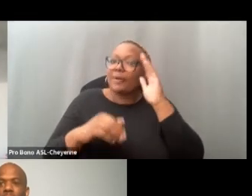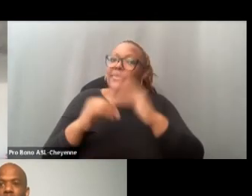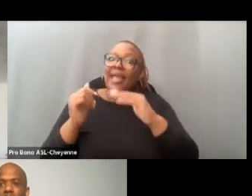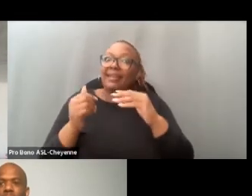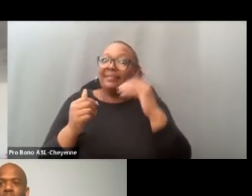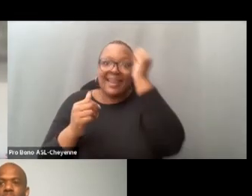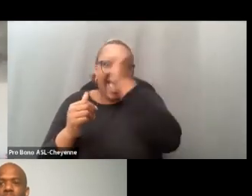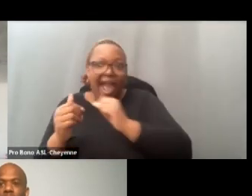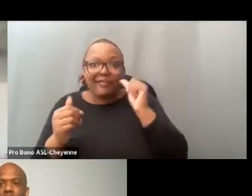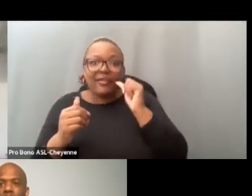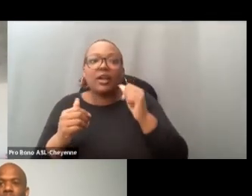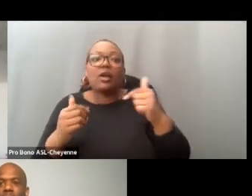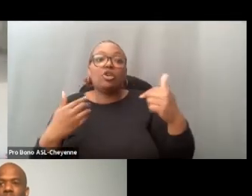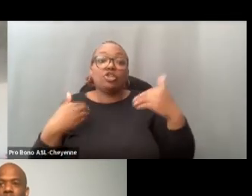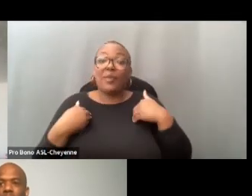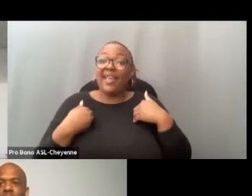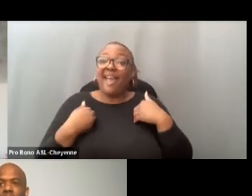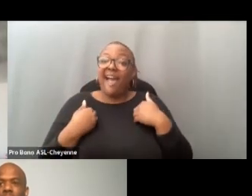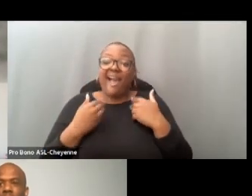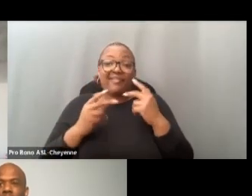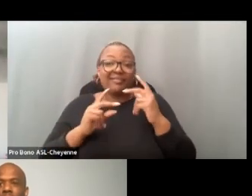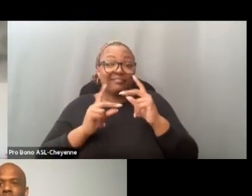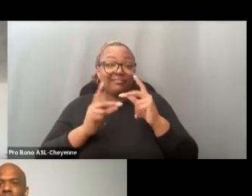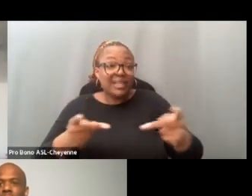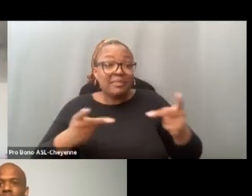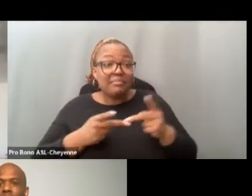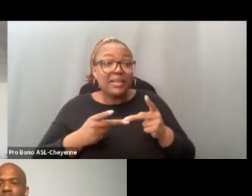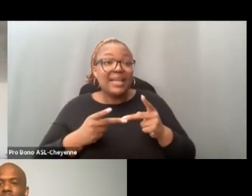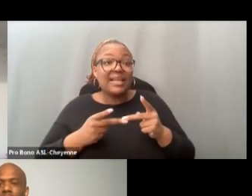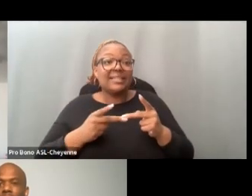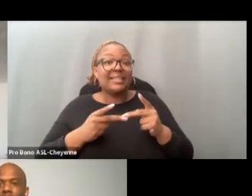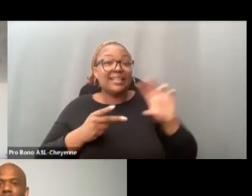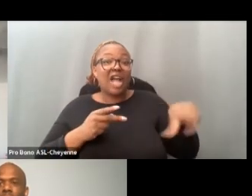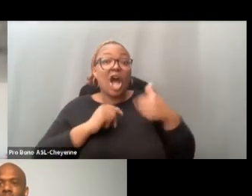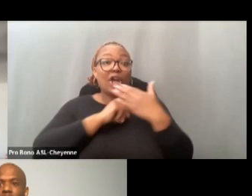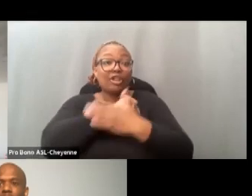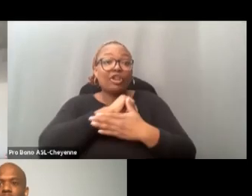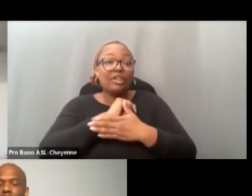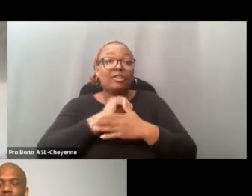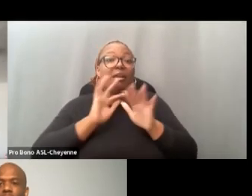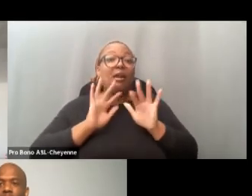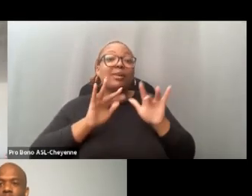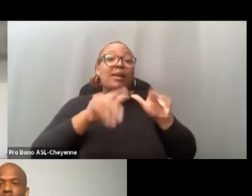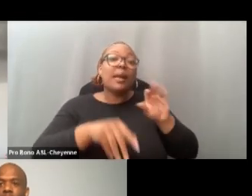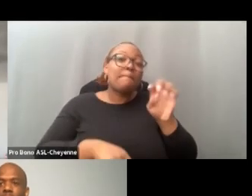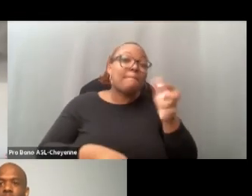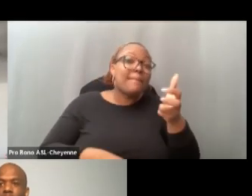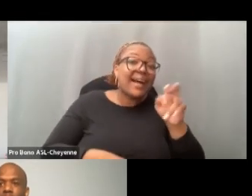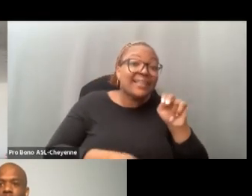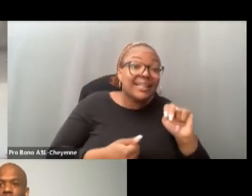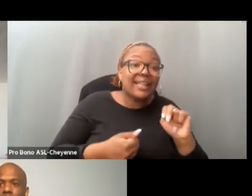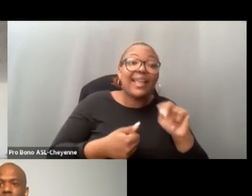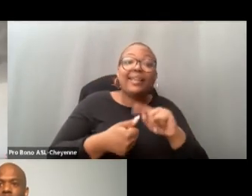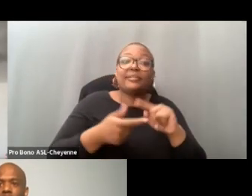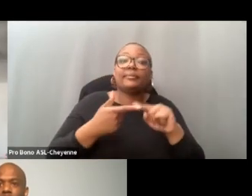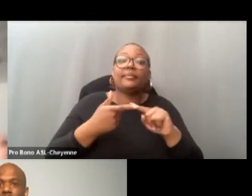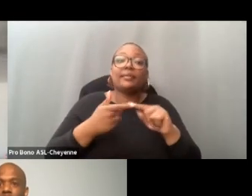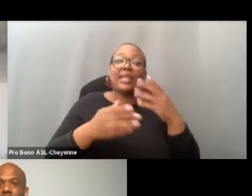So we have residencies in neighboring countries bringing together Malian and musicians from Niger,